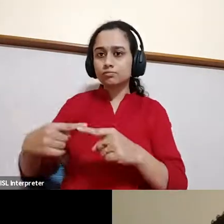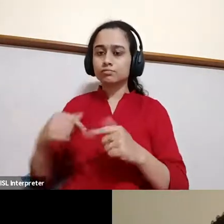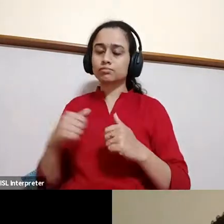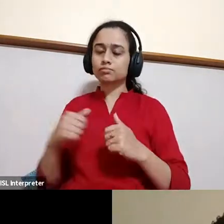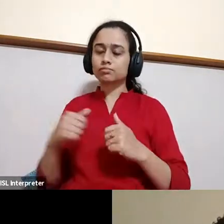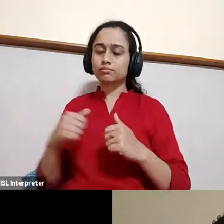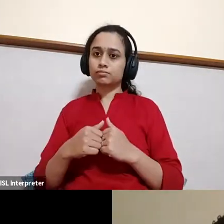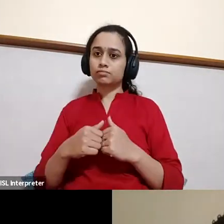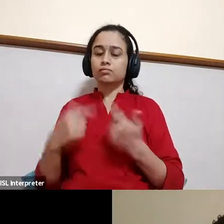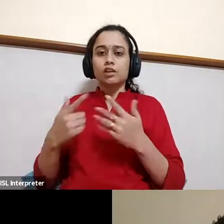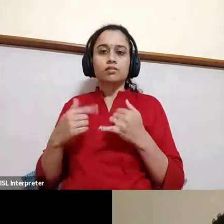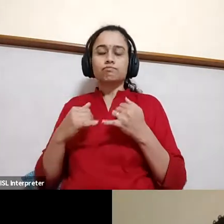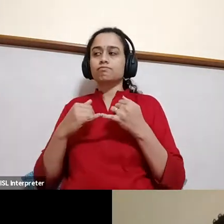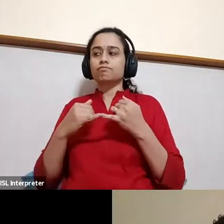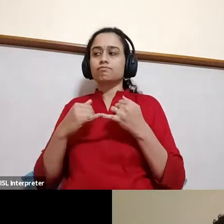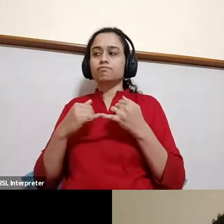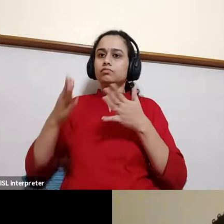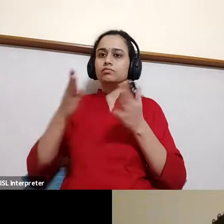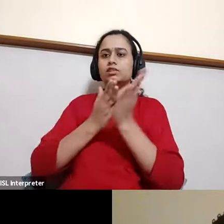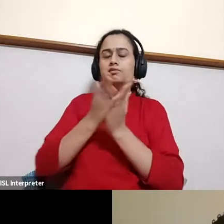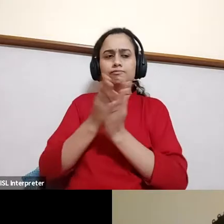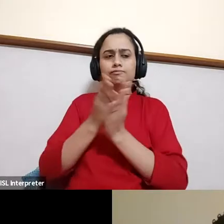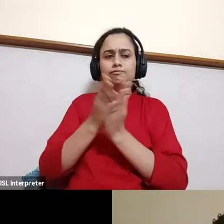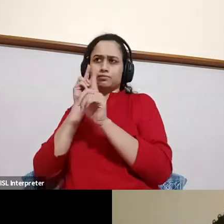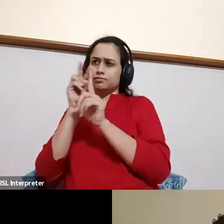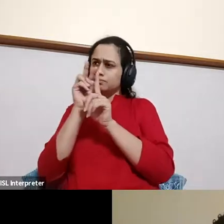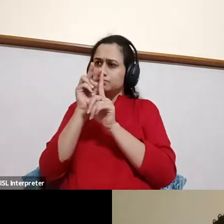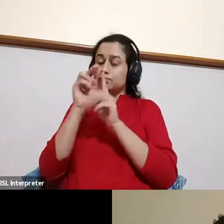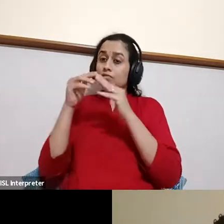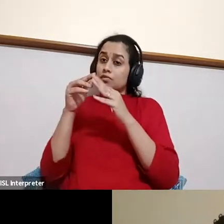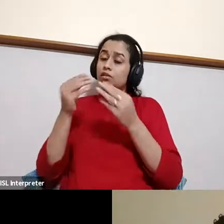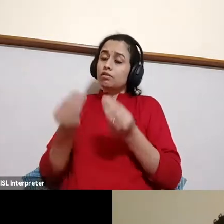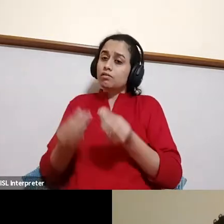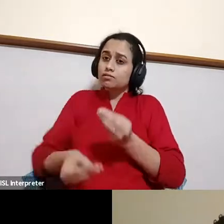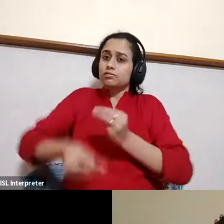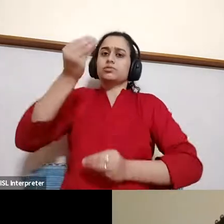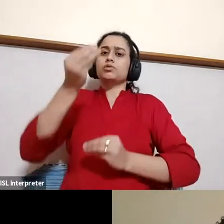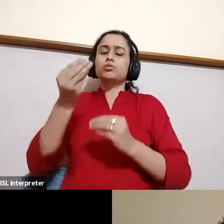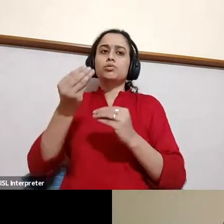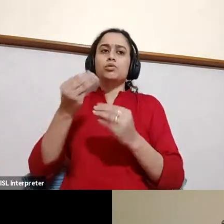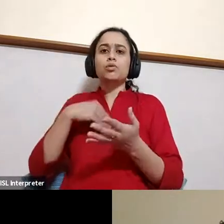subjective as the way we've looked at it but there are also two academic essays one on uh